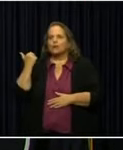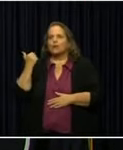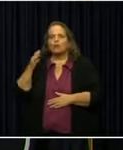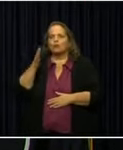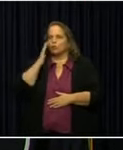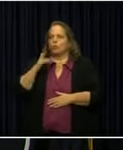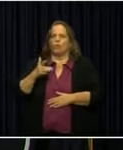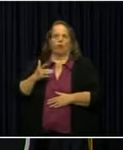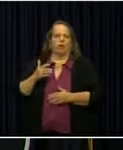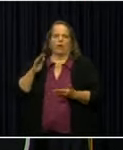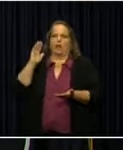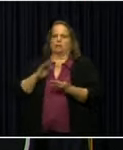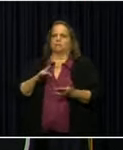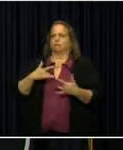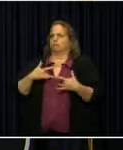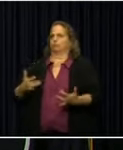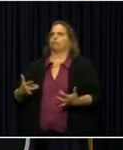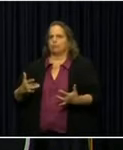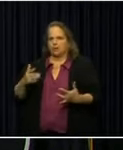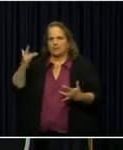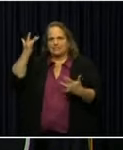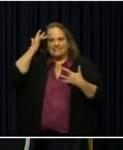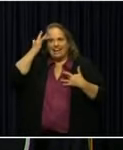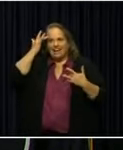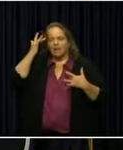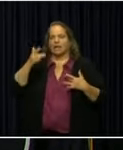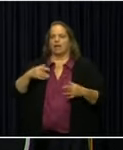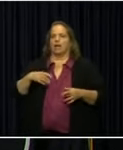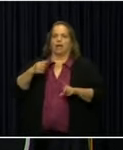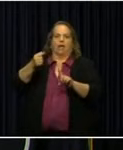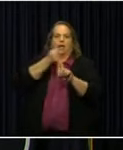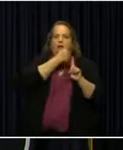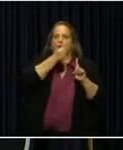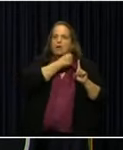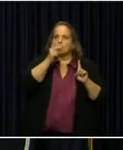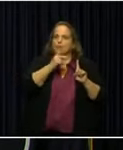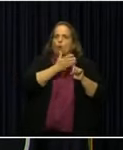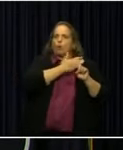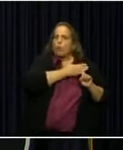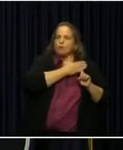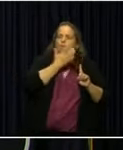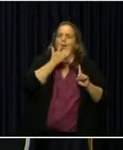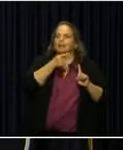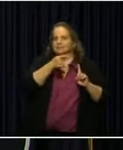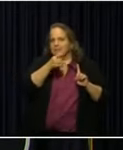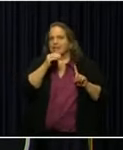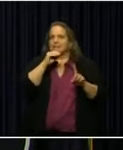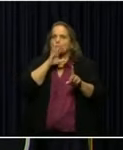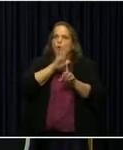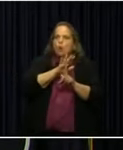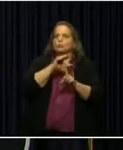THOSE GUIDELINES WHERE WE CAN CONTRACT TRACE AND ALL, YOU'RE